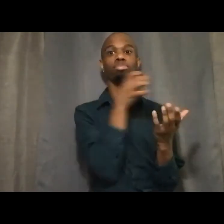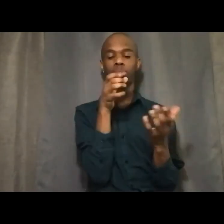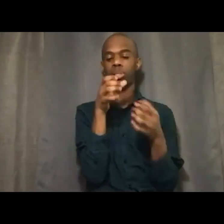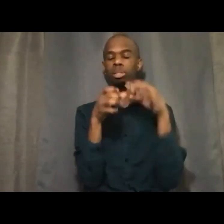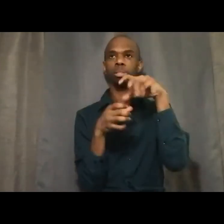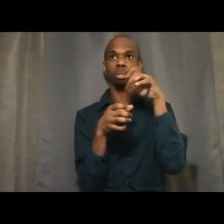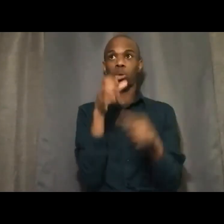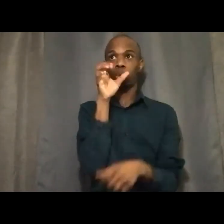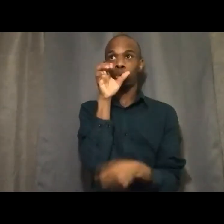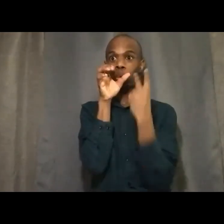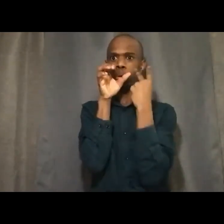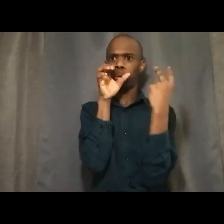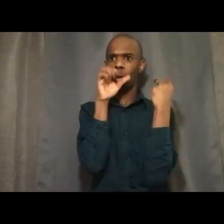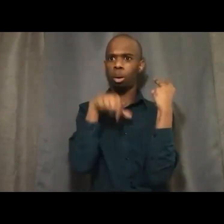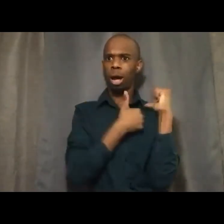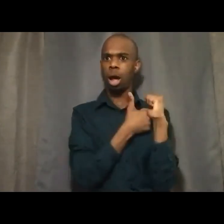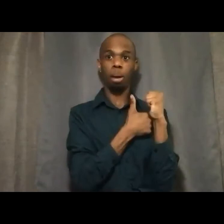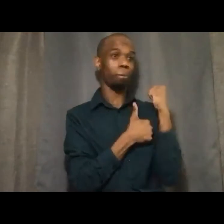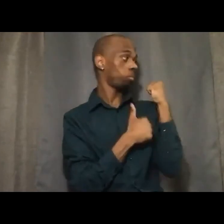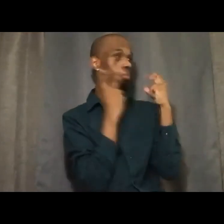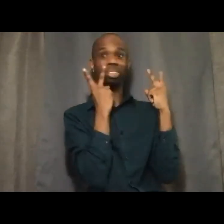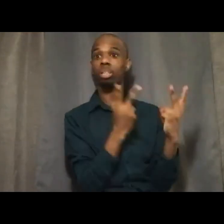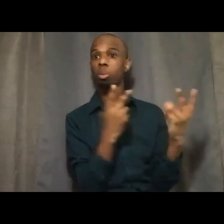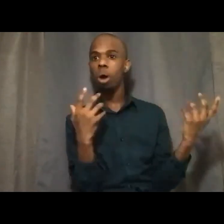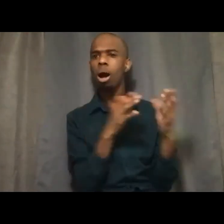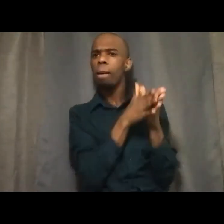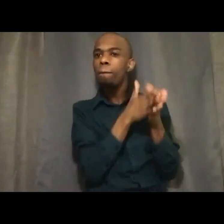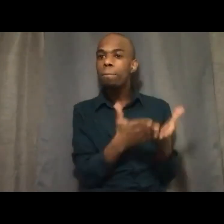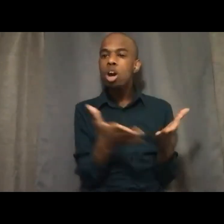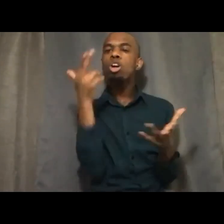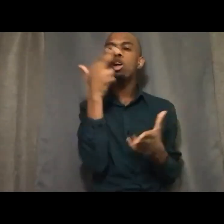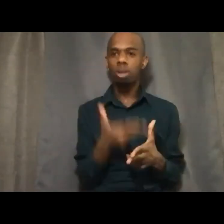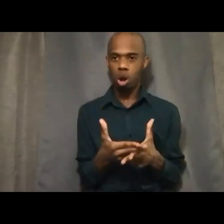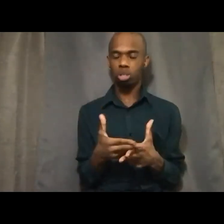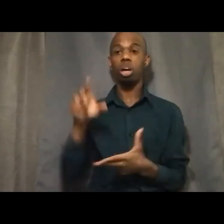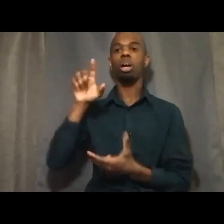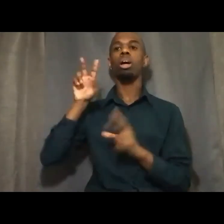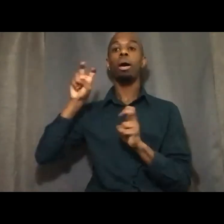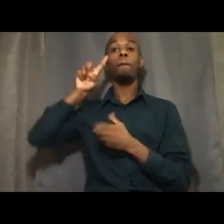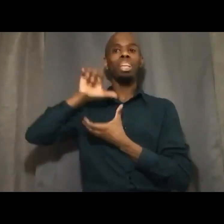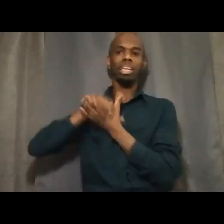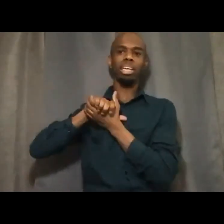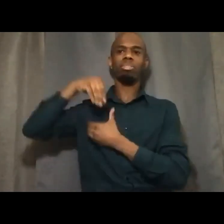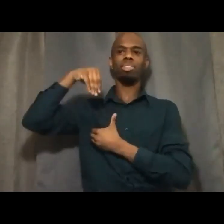And there was a book called "Believe in People"